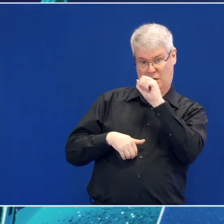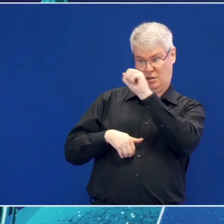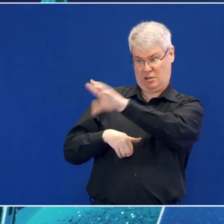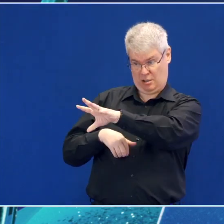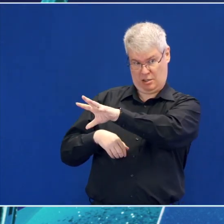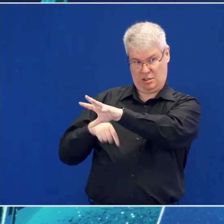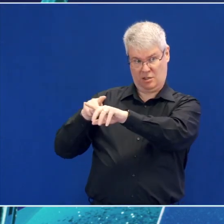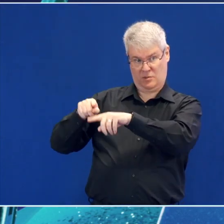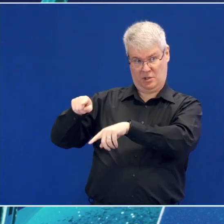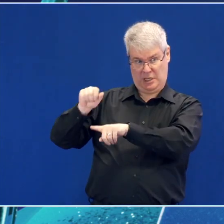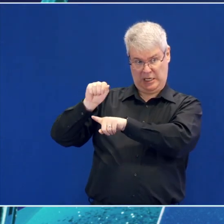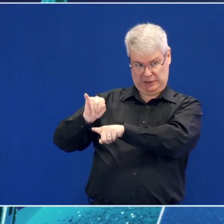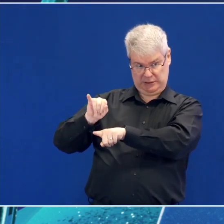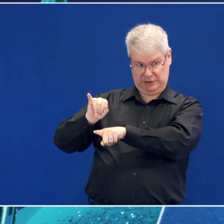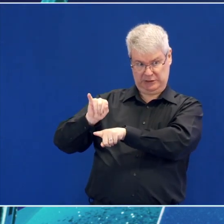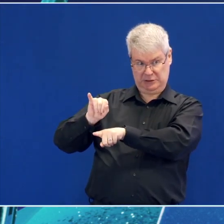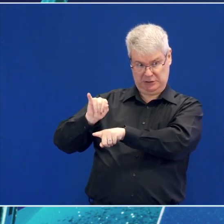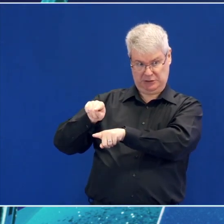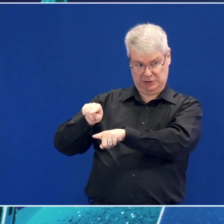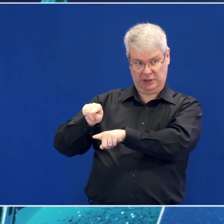of Anthropic Product Development said this,